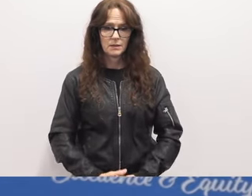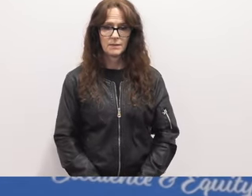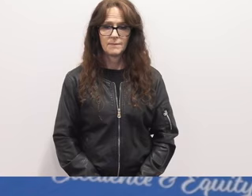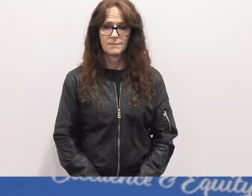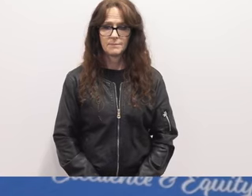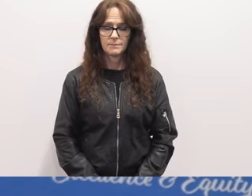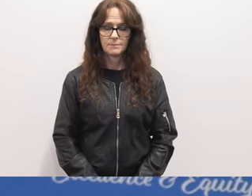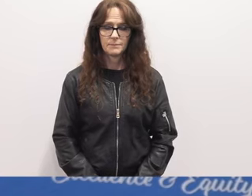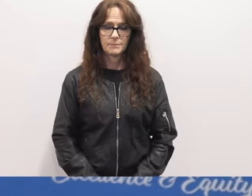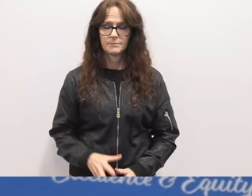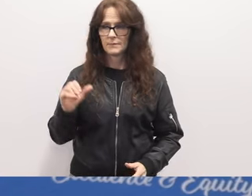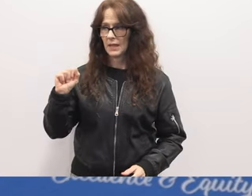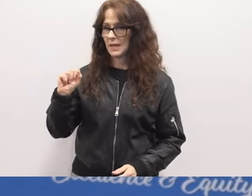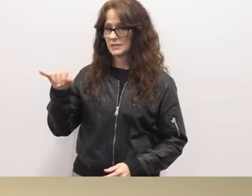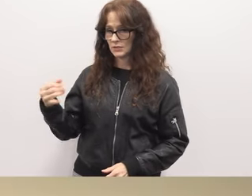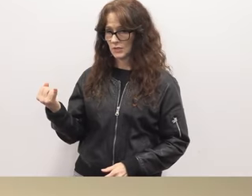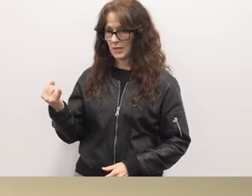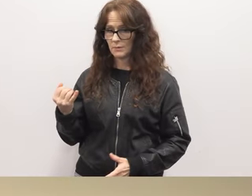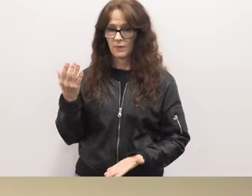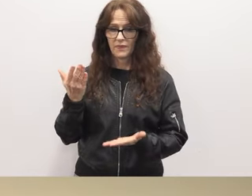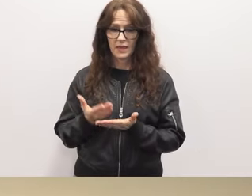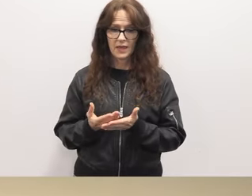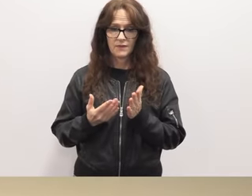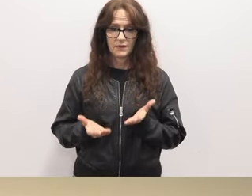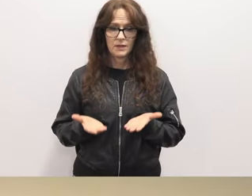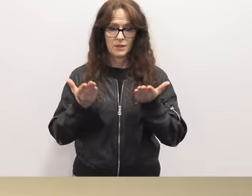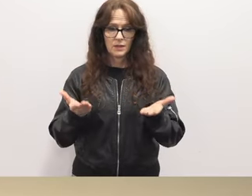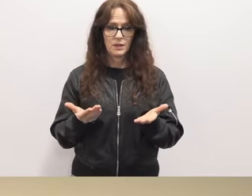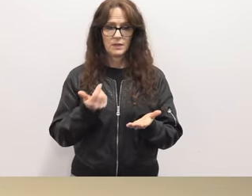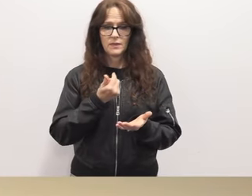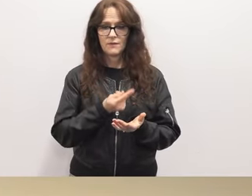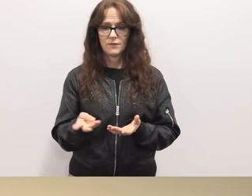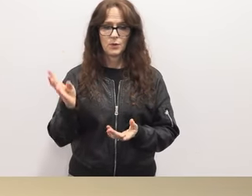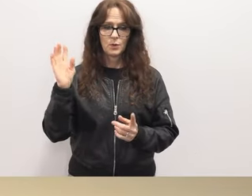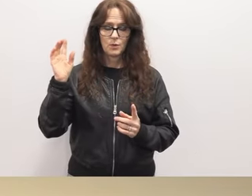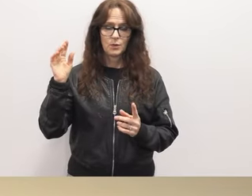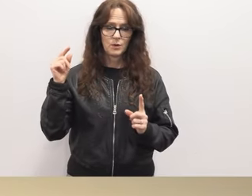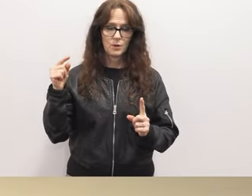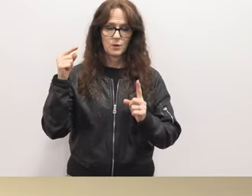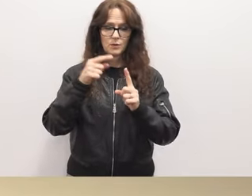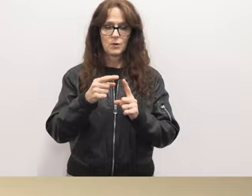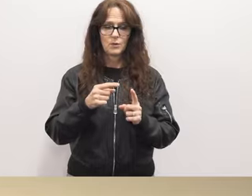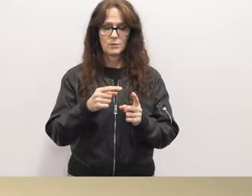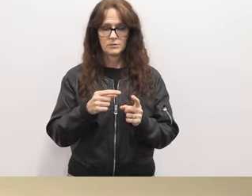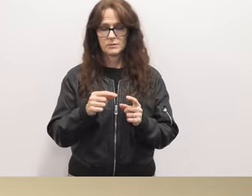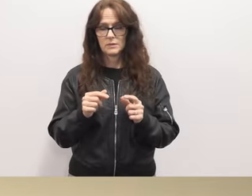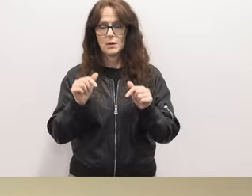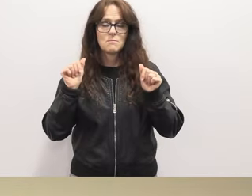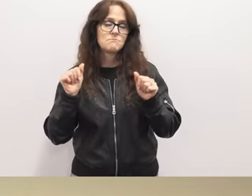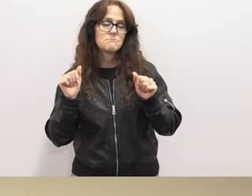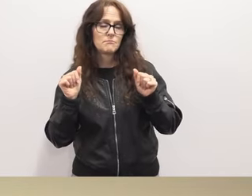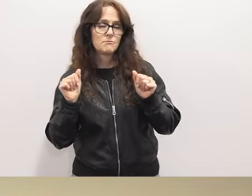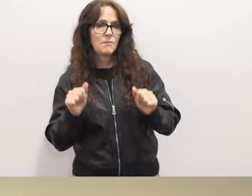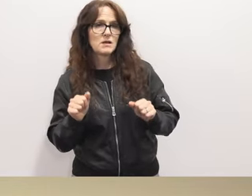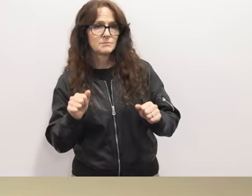So what the evidence suggests is just the fewer goals you have, the greater your likelihood accomplishing them, the more goals you have,